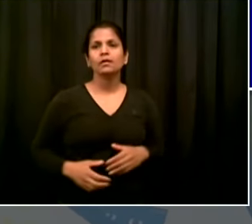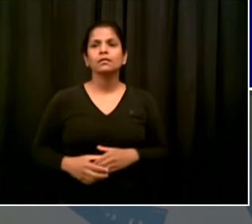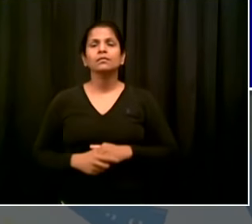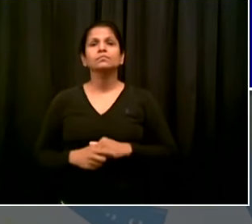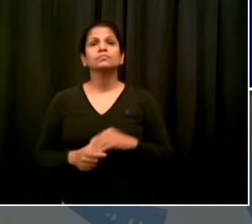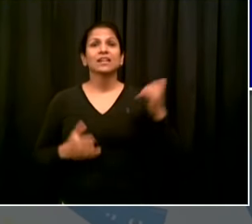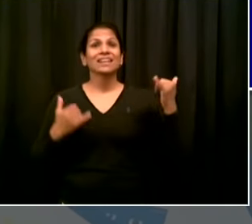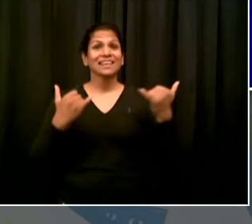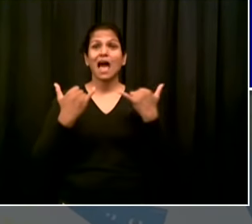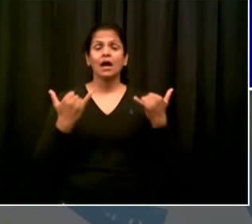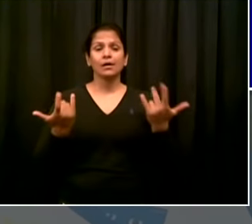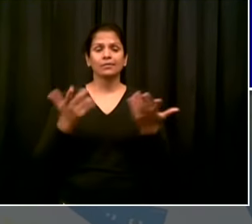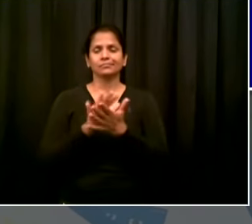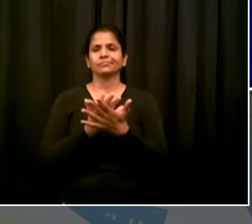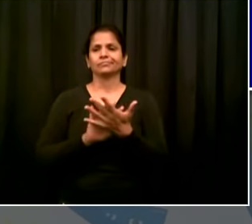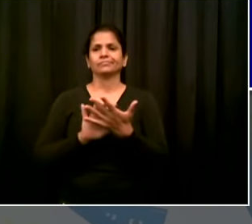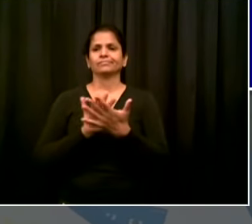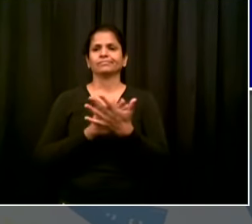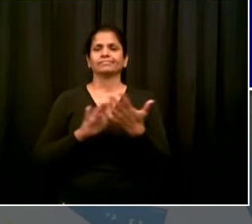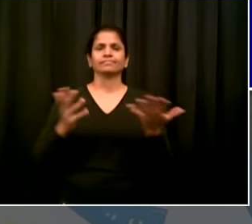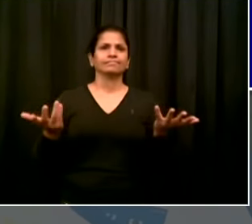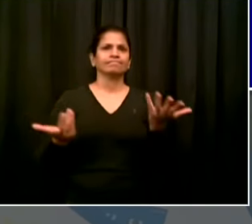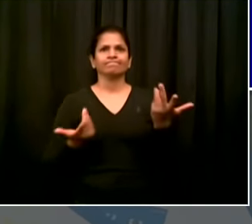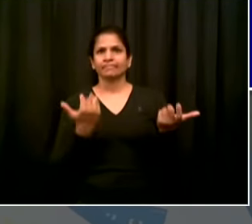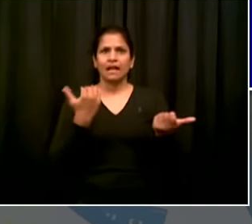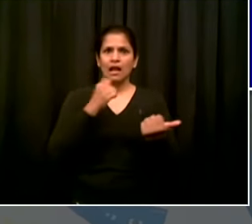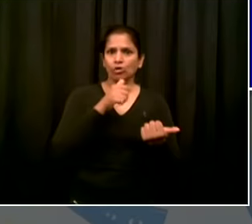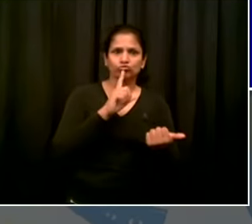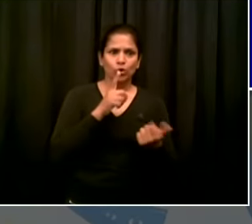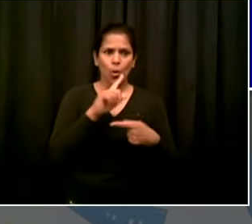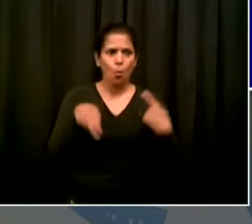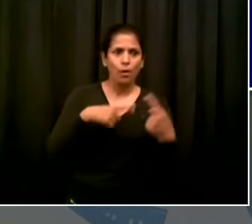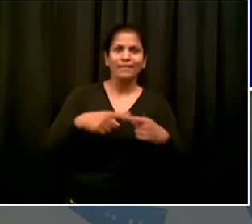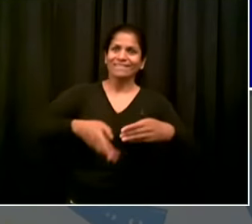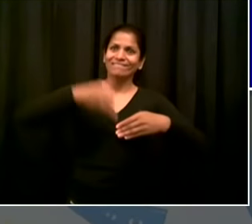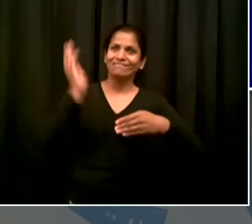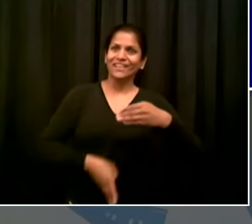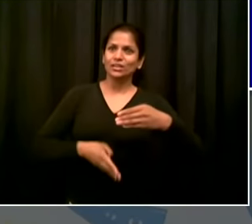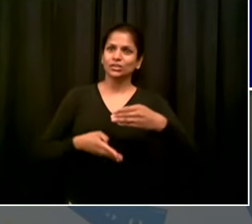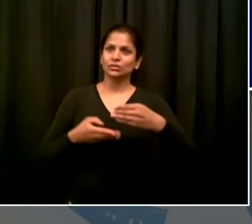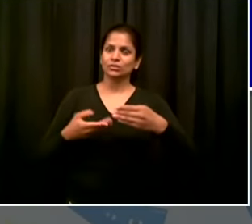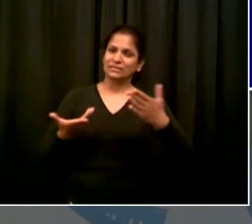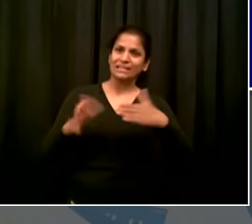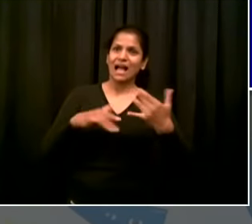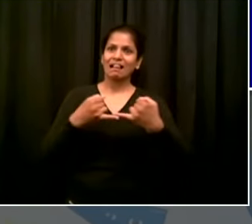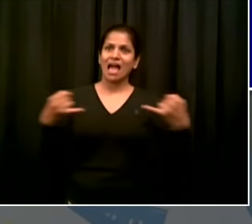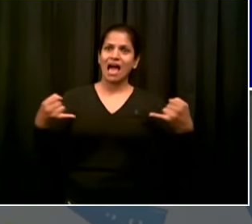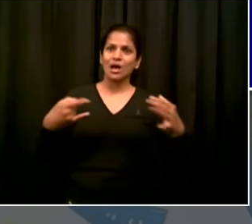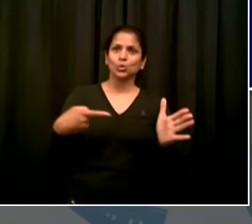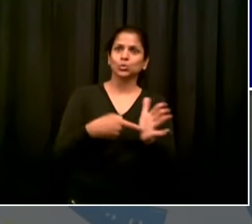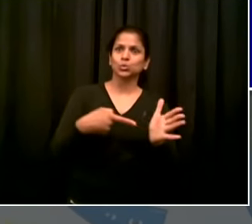LAST TOPIC THEN A FEW WORDS IN SPANISH. THIS IS VERY IMPORTANT, A